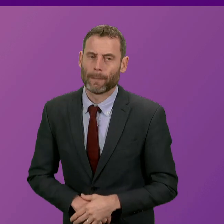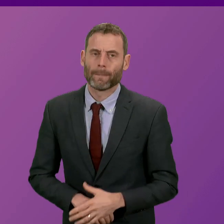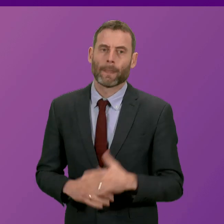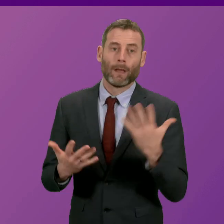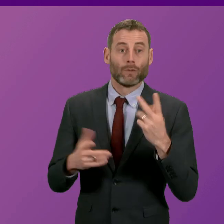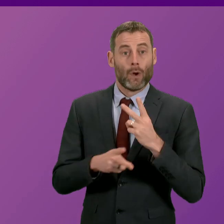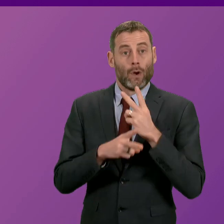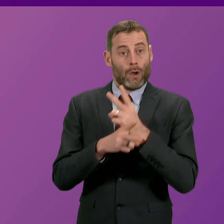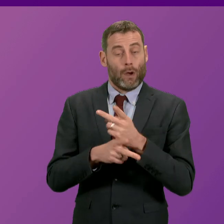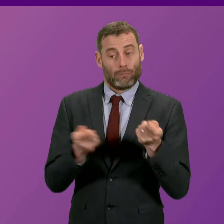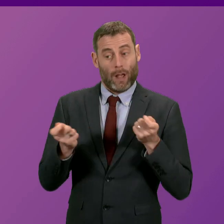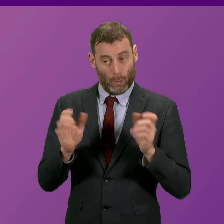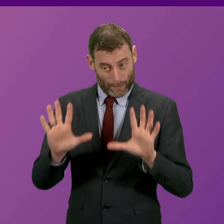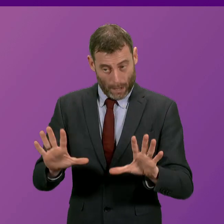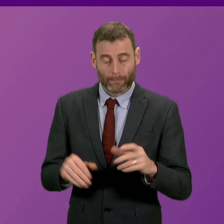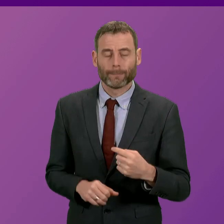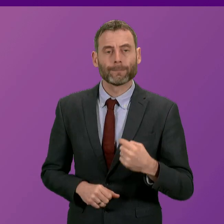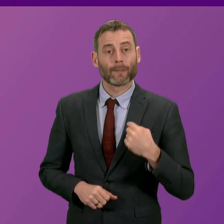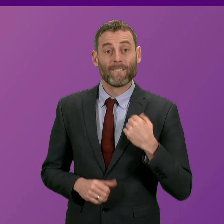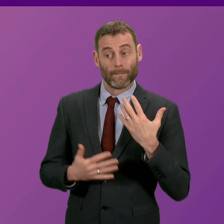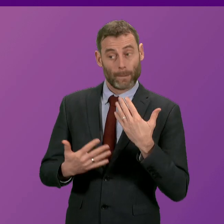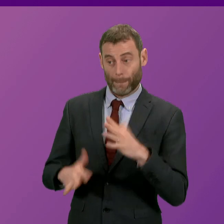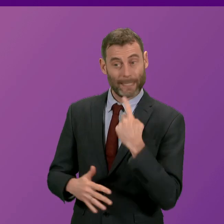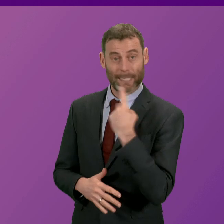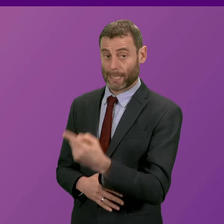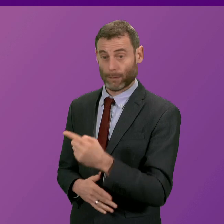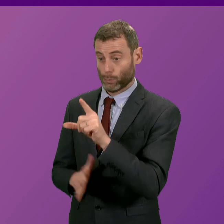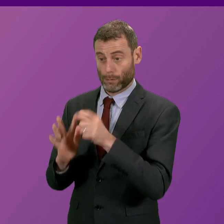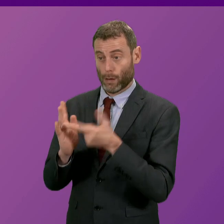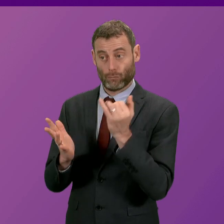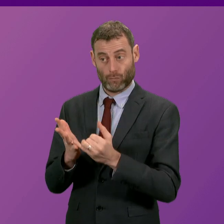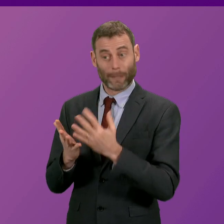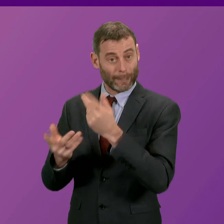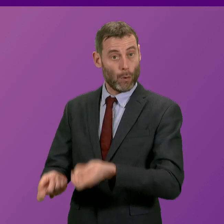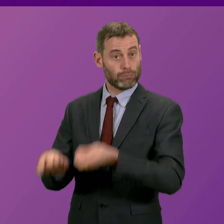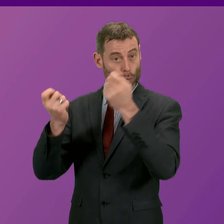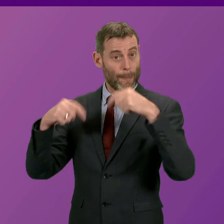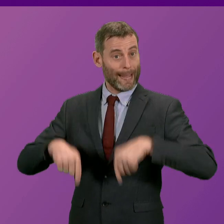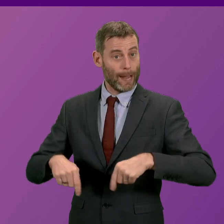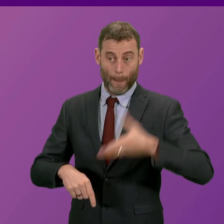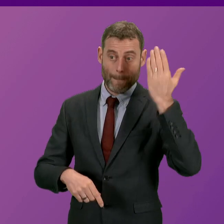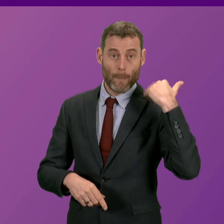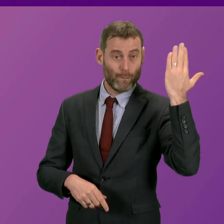As I have said to Mr Ross when he has raised the issue in the Parliament before, I have every